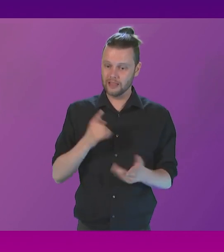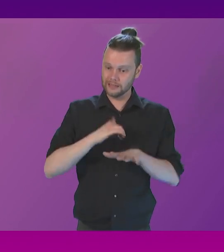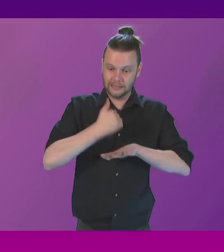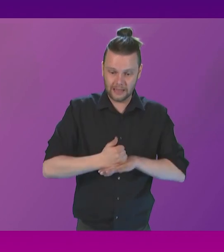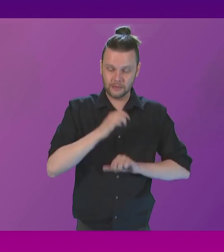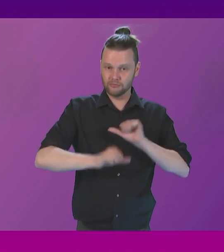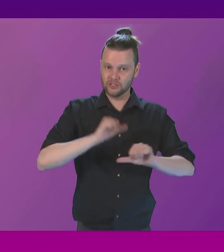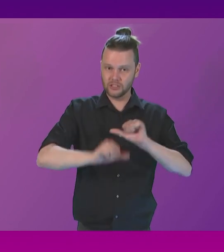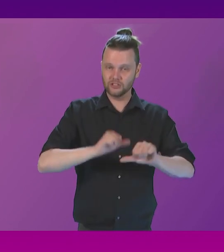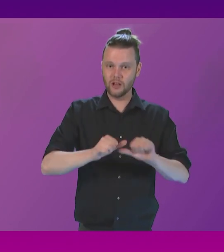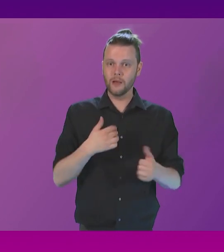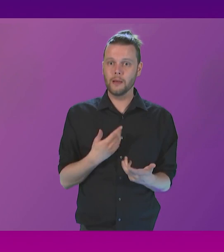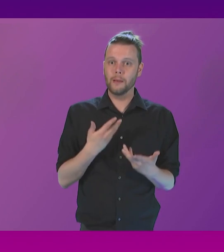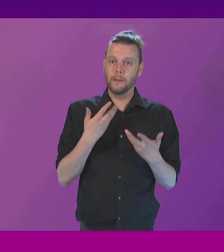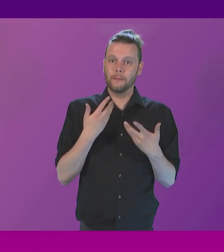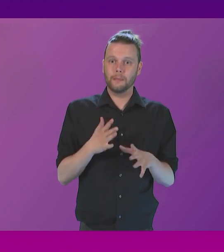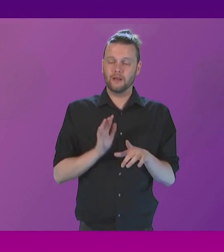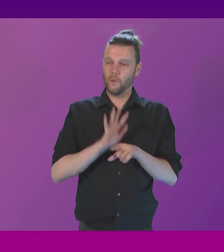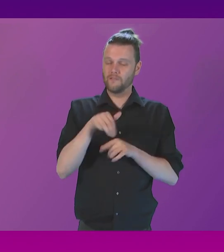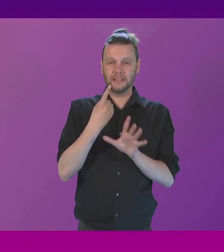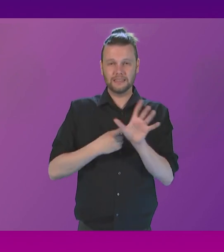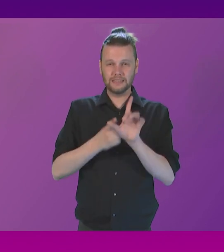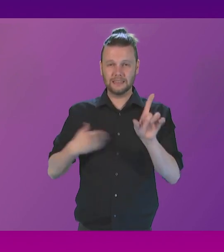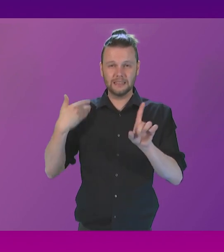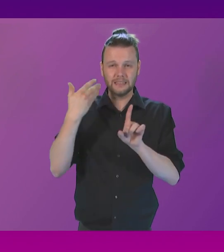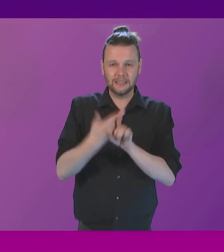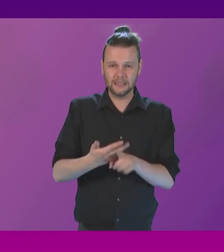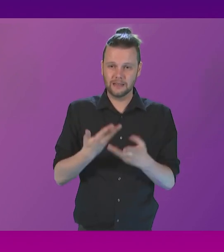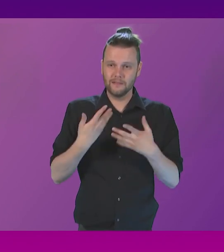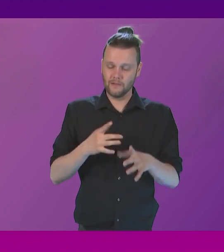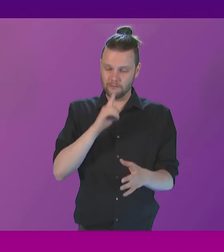procedure that has been used over many years for the determination of emergency